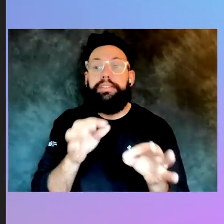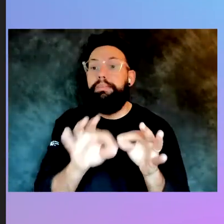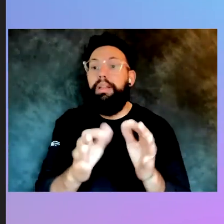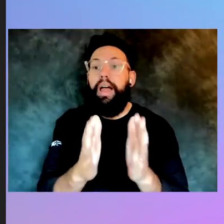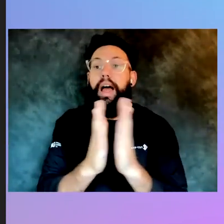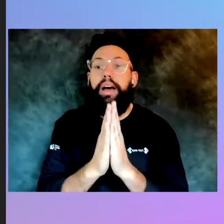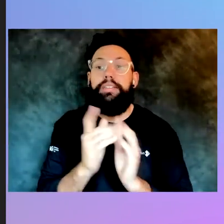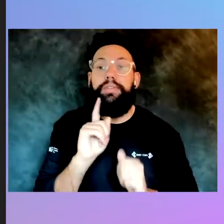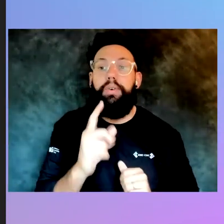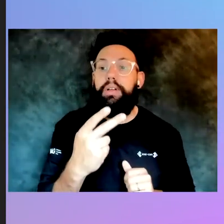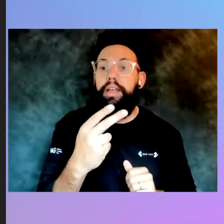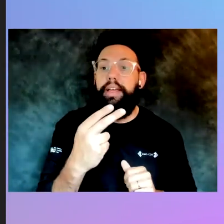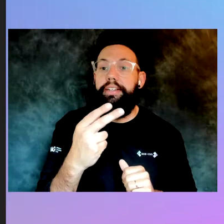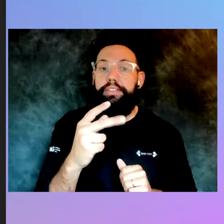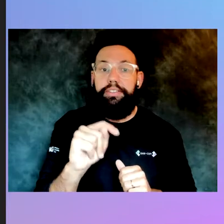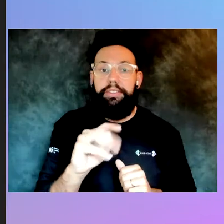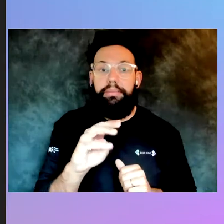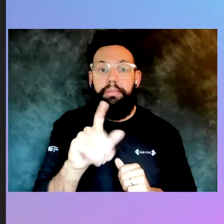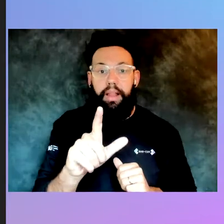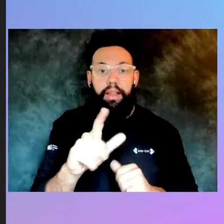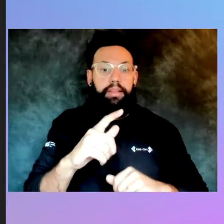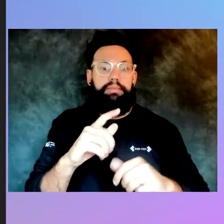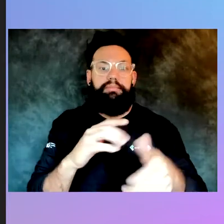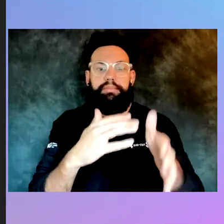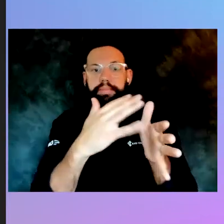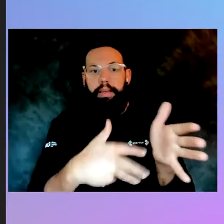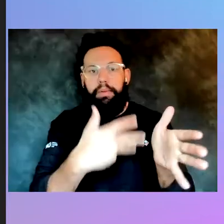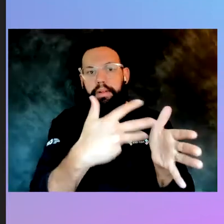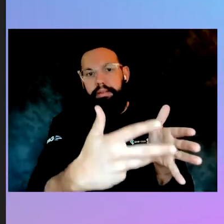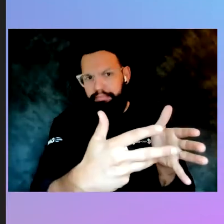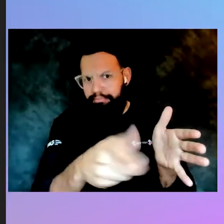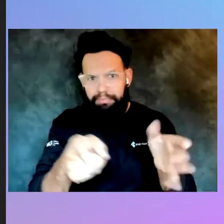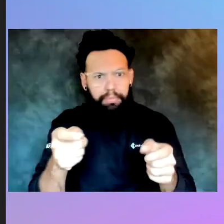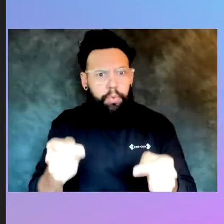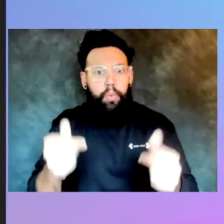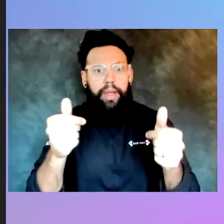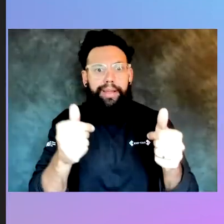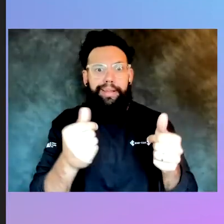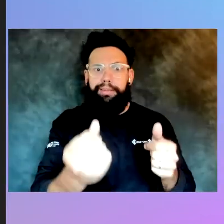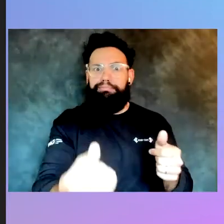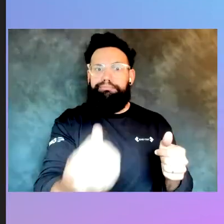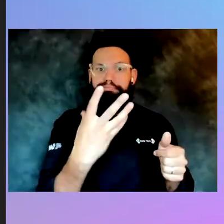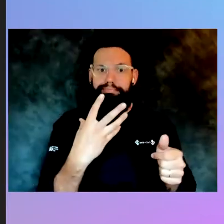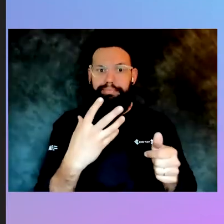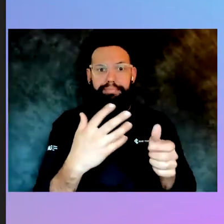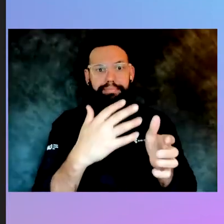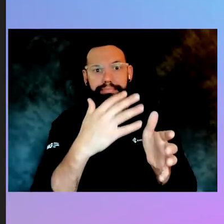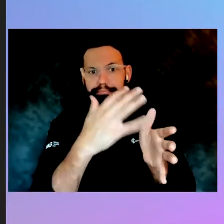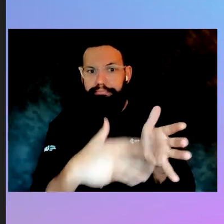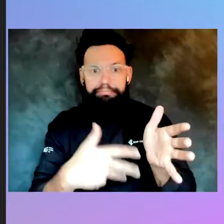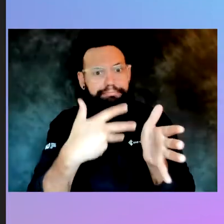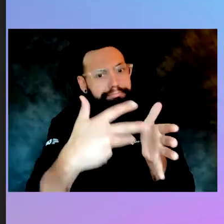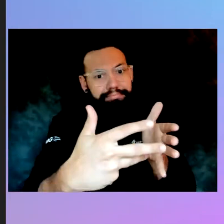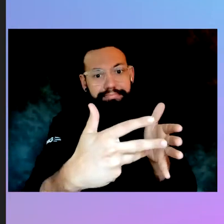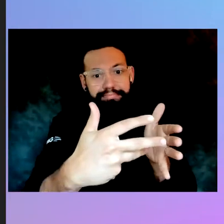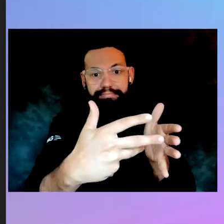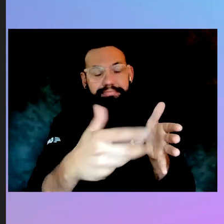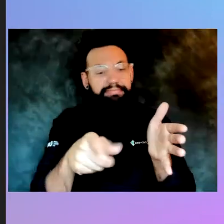see that GitHub Copilot chat quickly generates an HTML file for us that contains a very